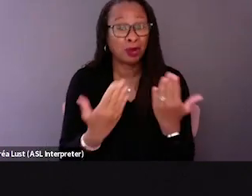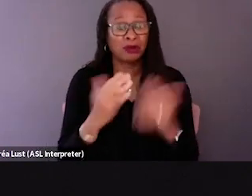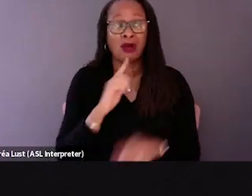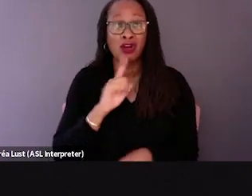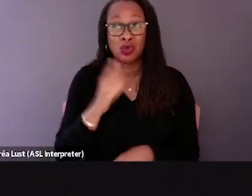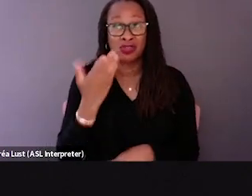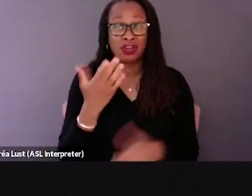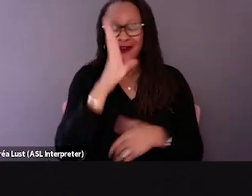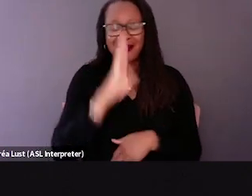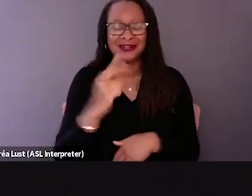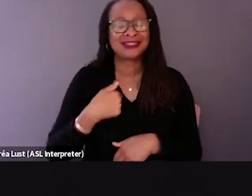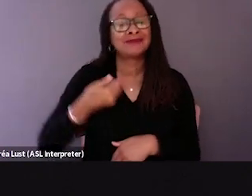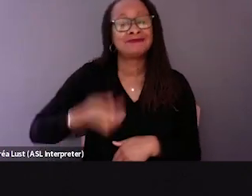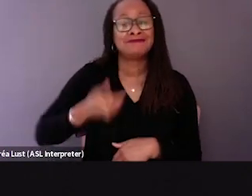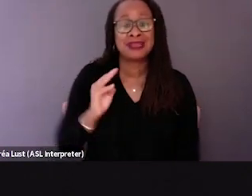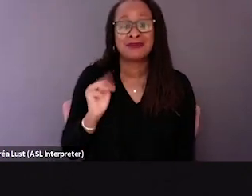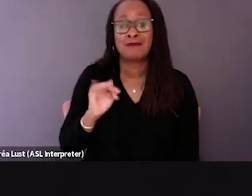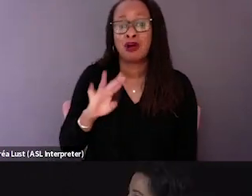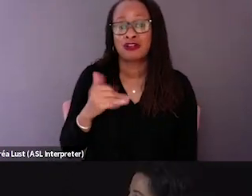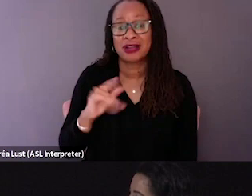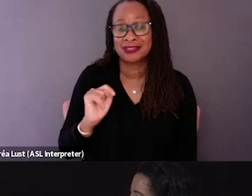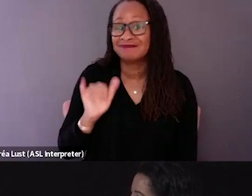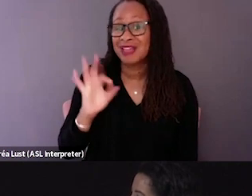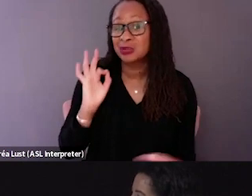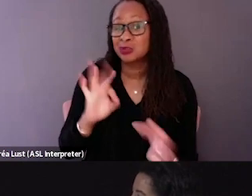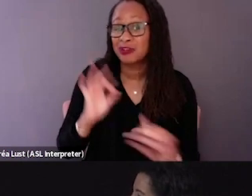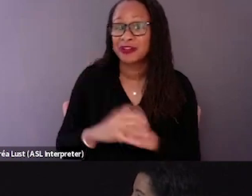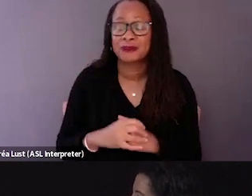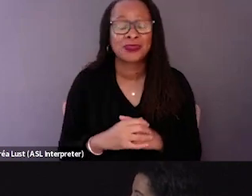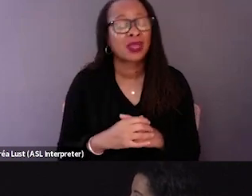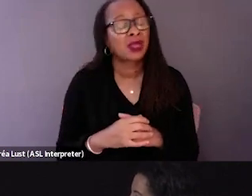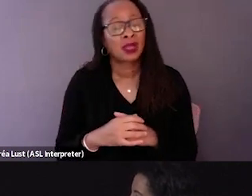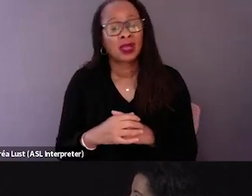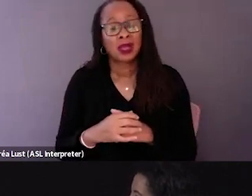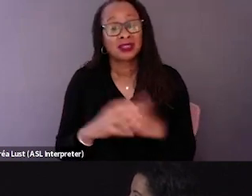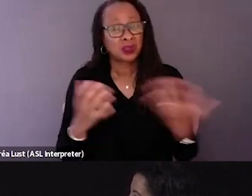like it, you know, as for so many people I think. So what was sort of the impetus? Is this a dream project you'd been wanting to do